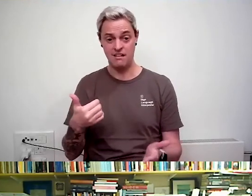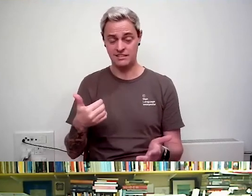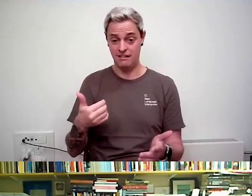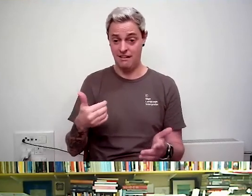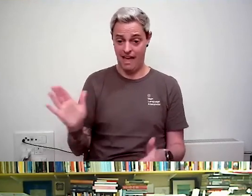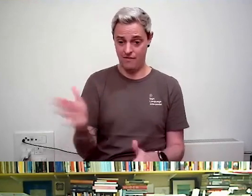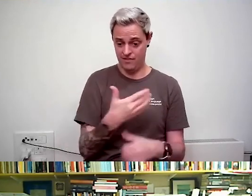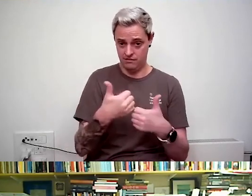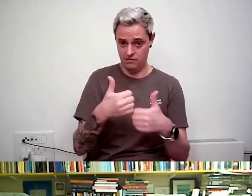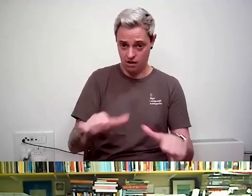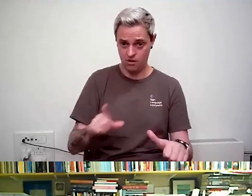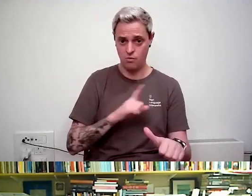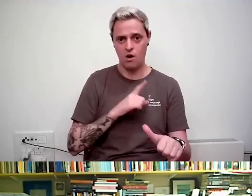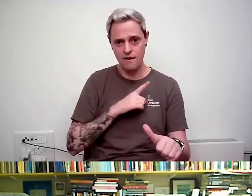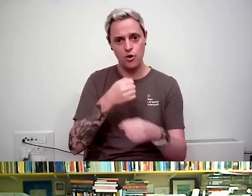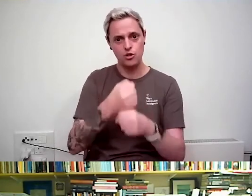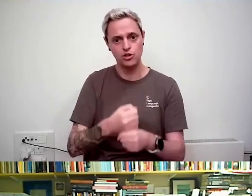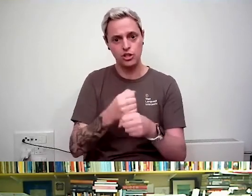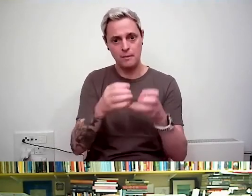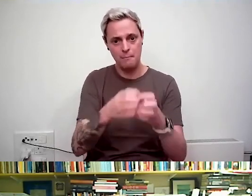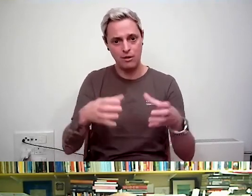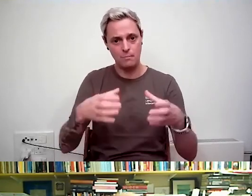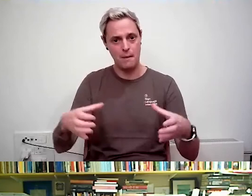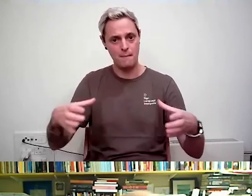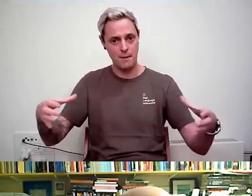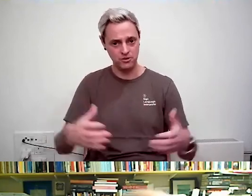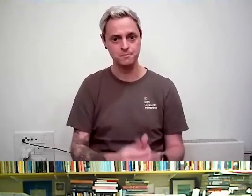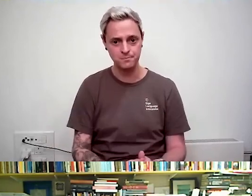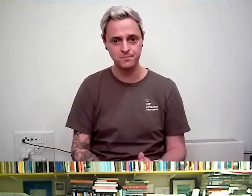Which is what Brian already said.